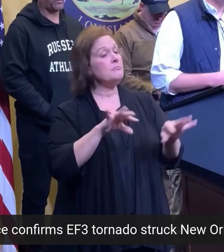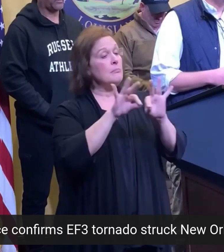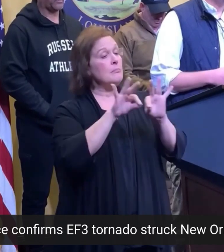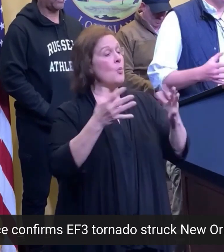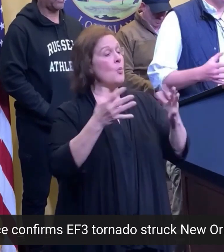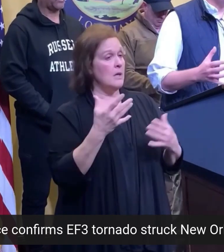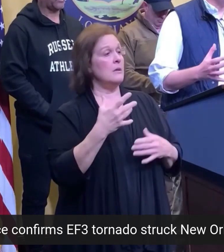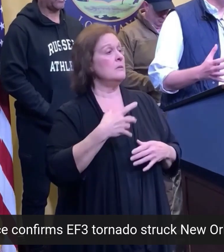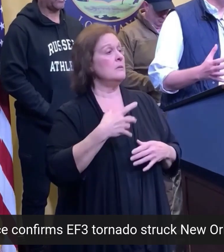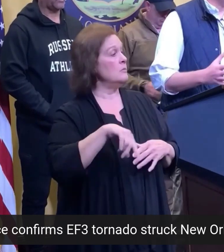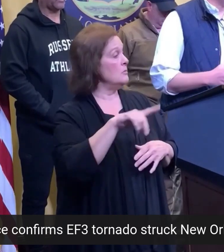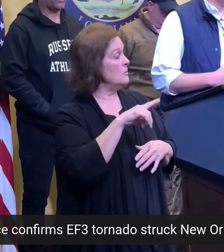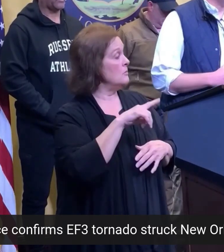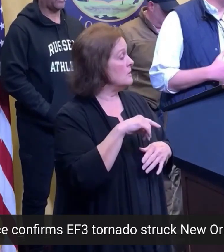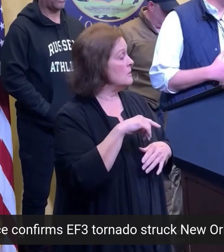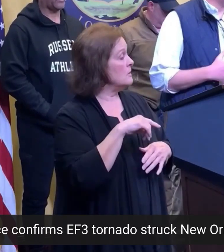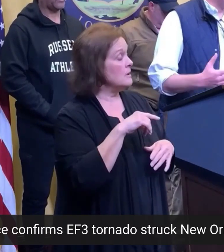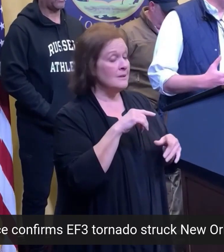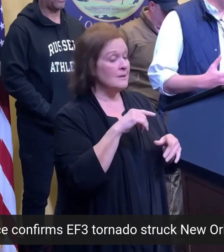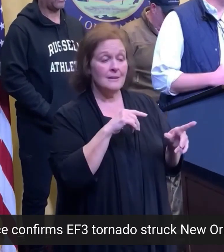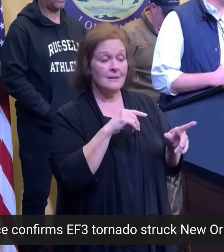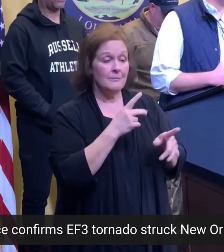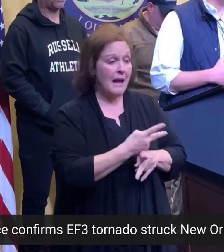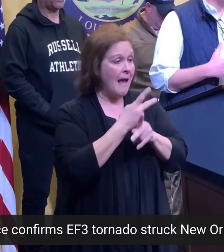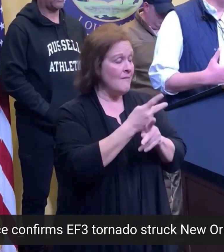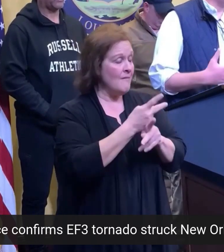you're walking around your neighborhood don't touch a power line obviously always assume